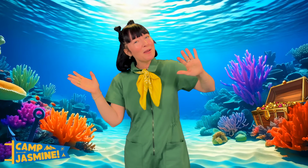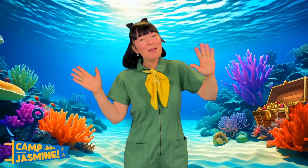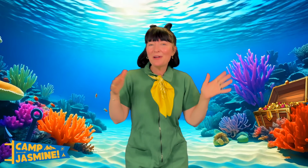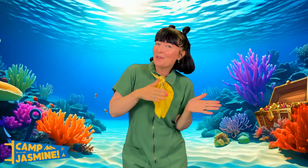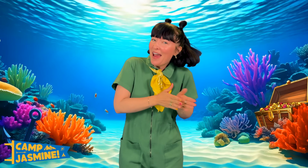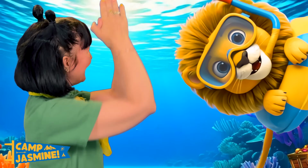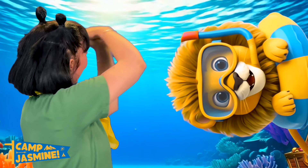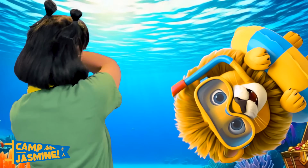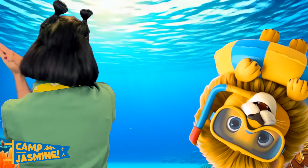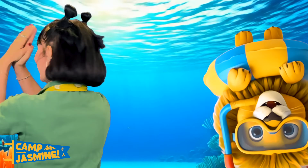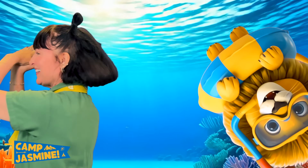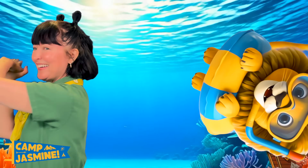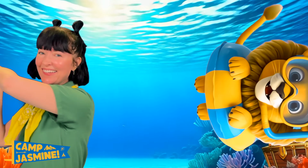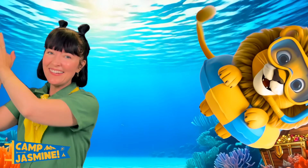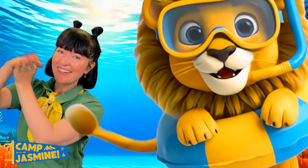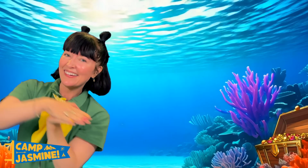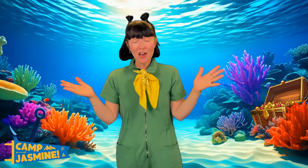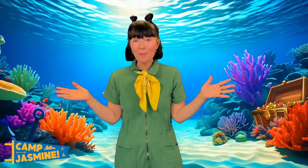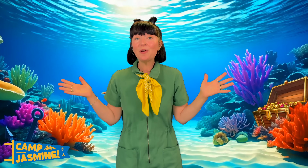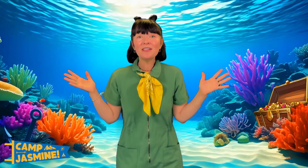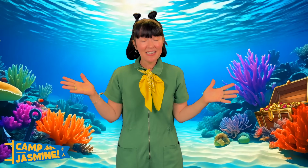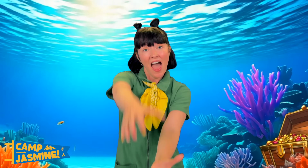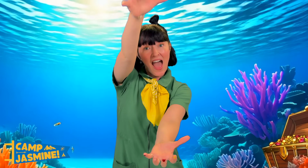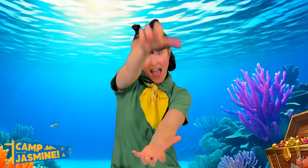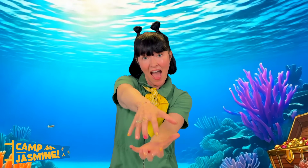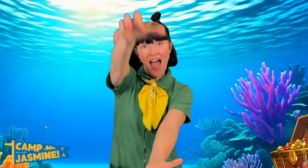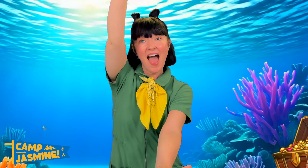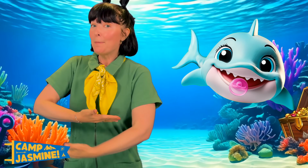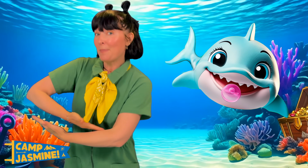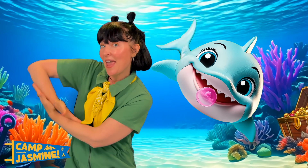Swim around! [Silly whistle] Chomp your teeth! [Chomp, chomp]